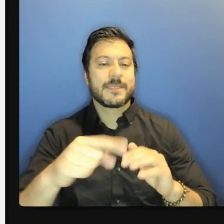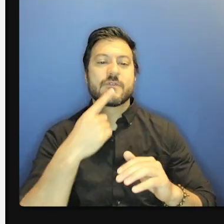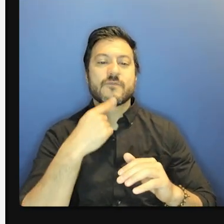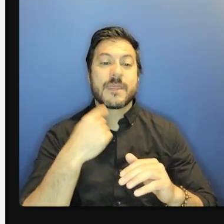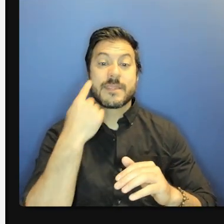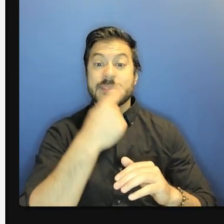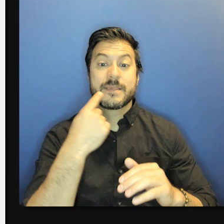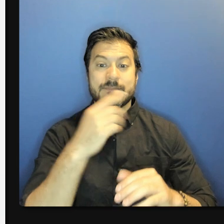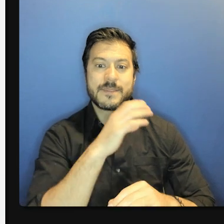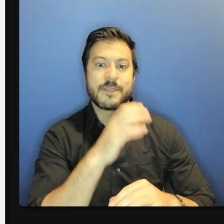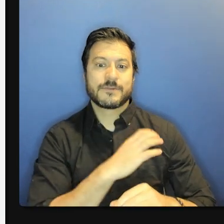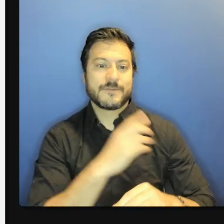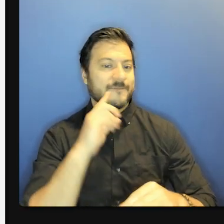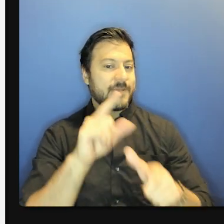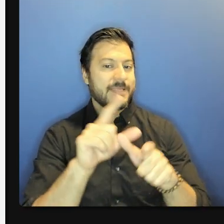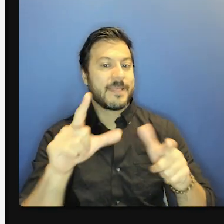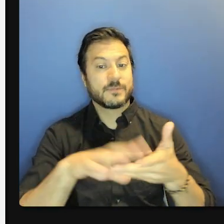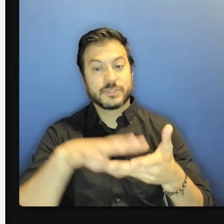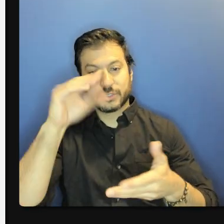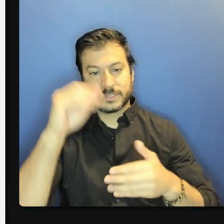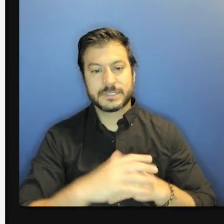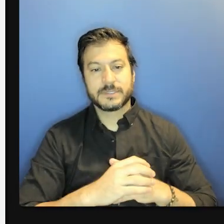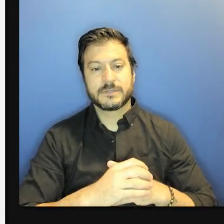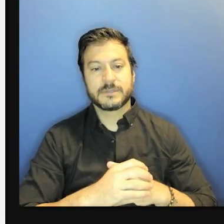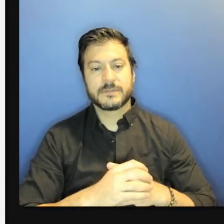For example, this red-lipped character is designed for language learning.